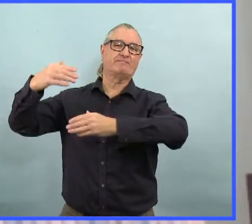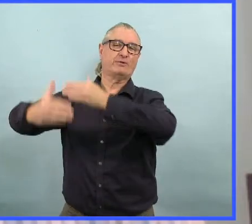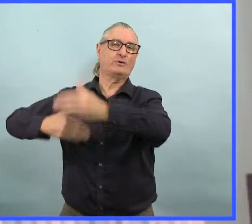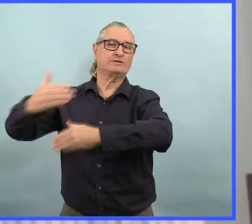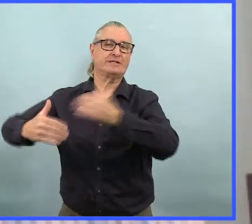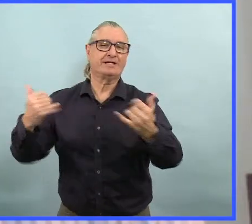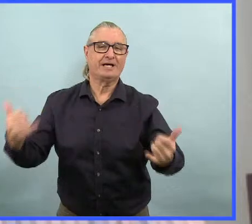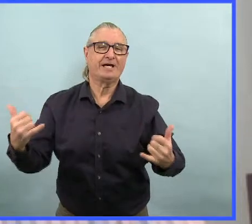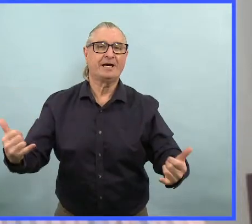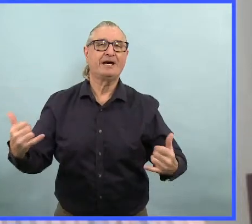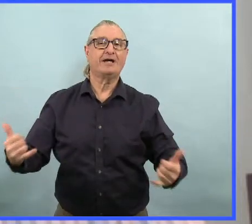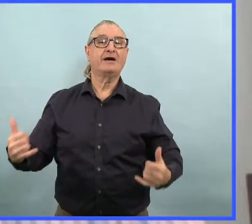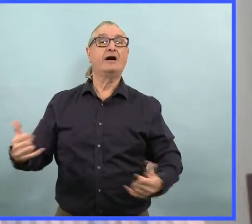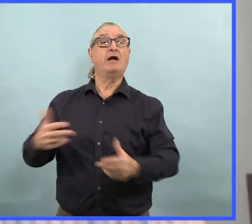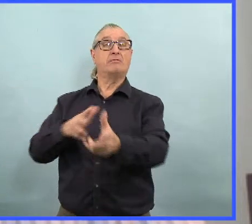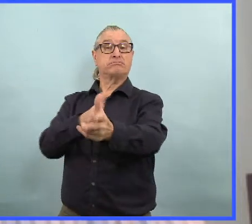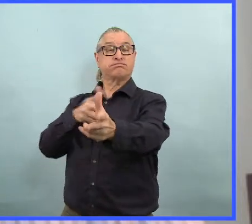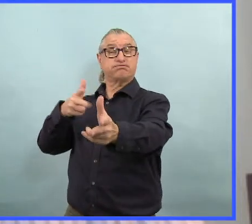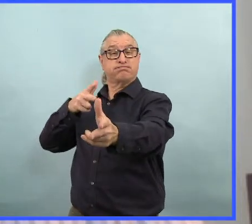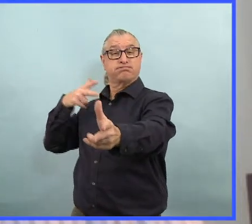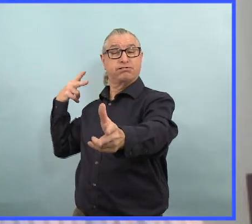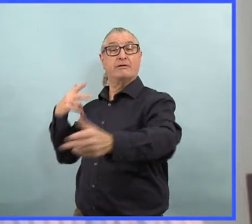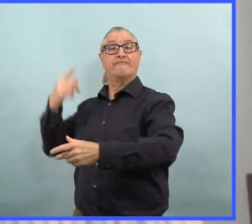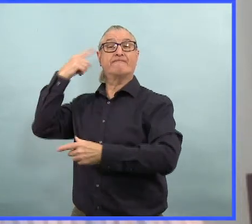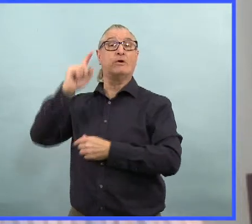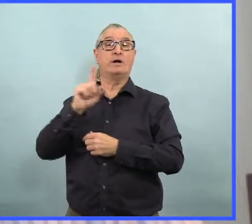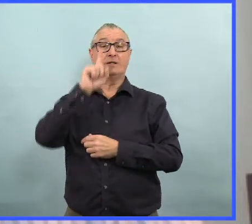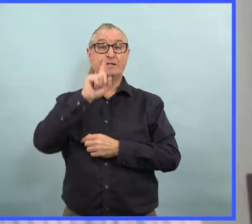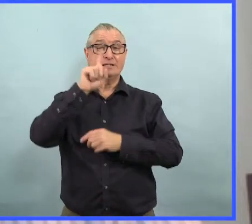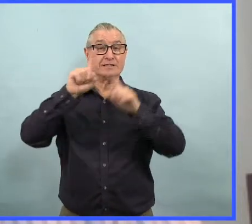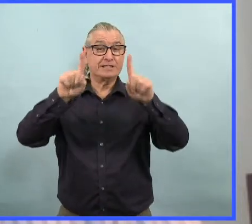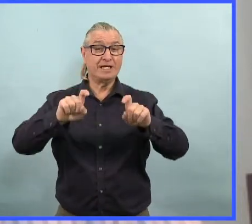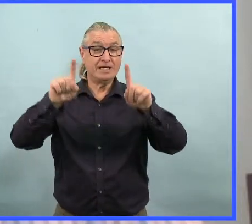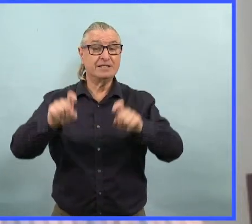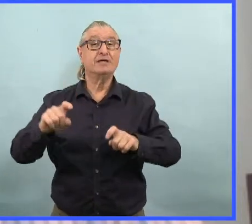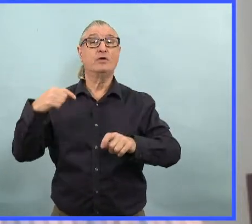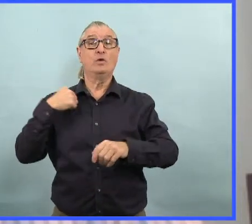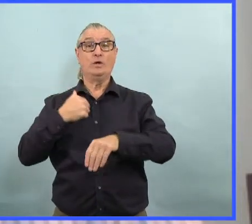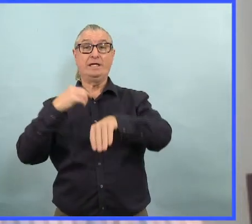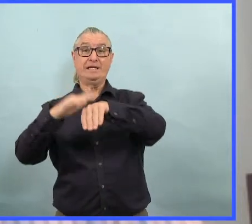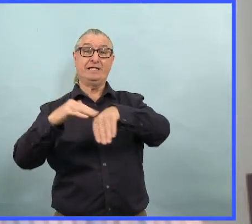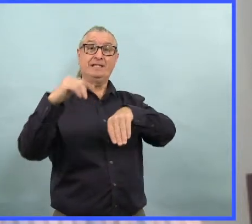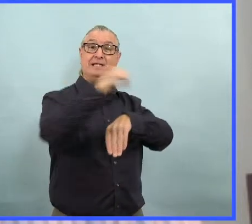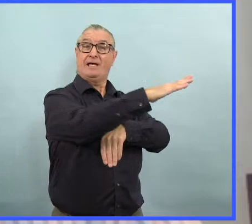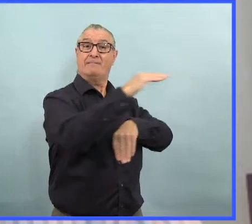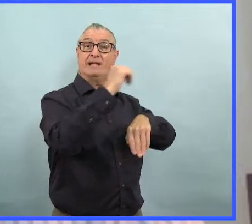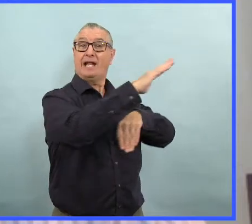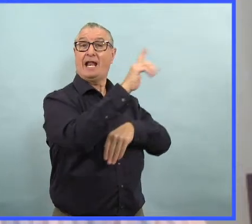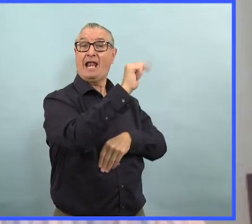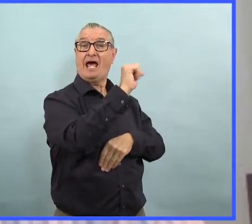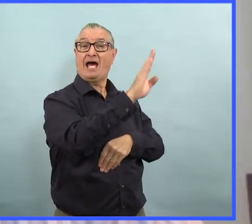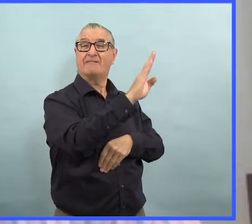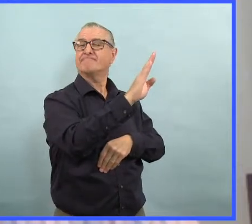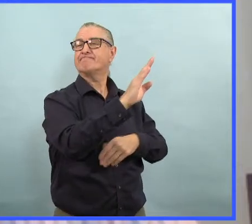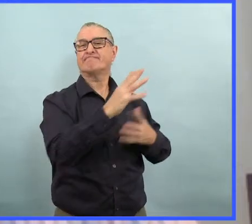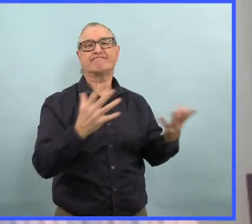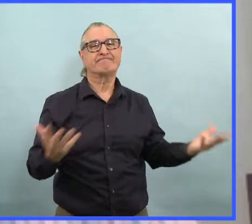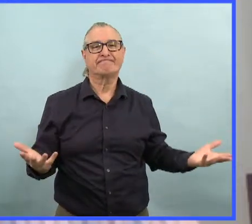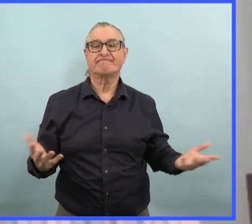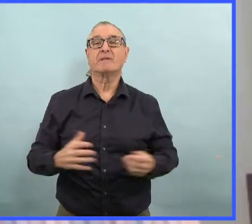have eligible eligibility criteria for those who can receive pcr testing many are undergoing